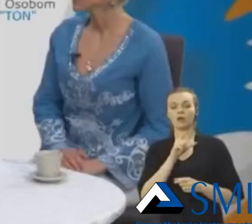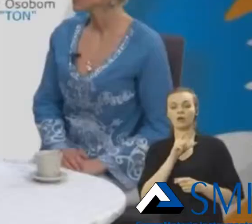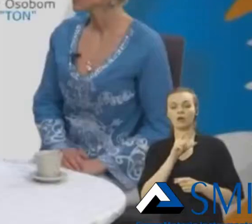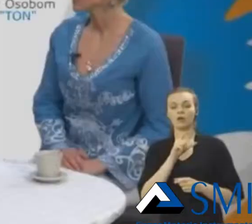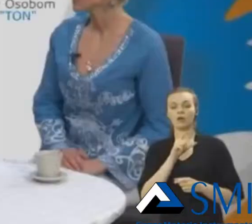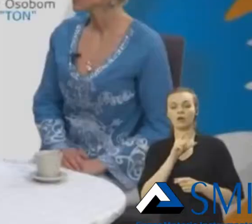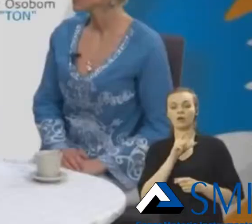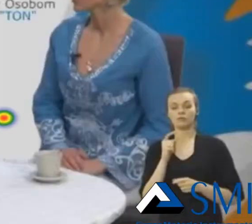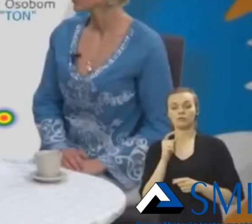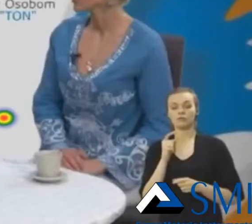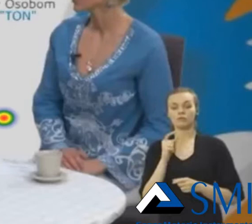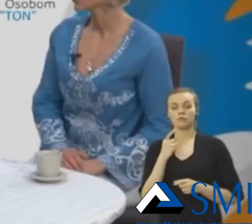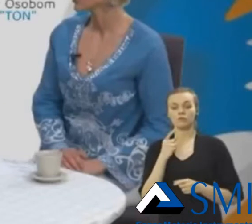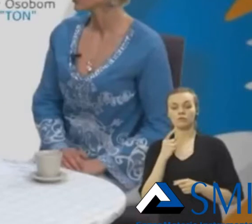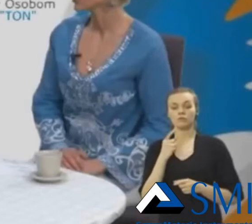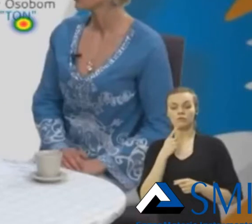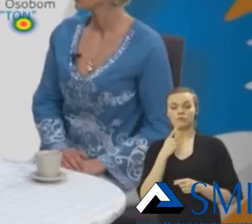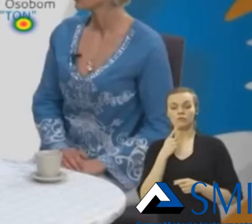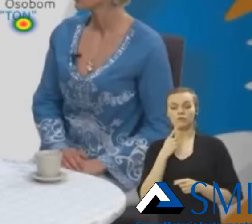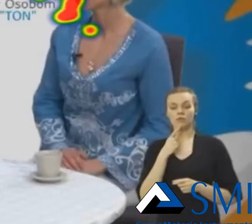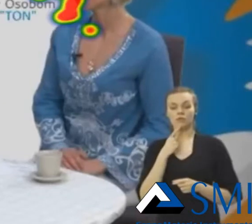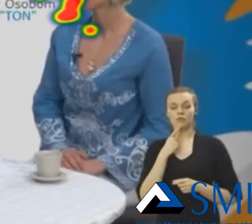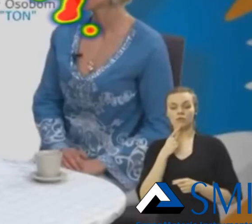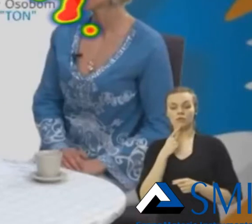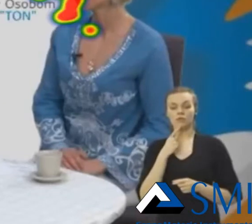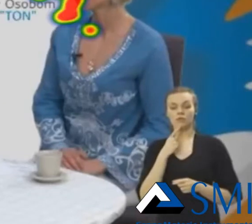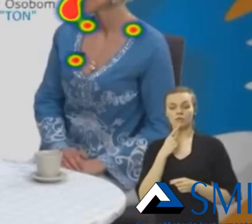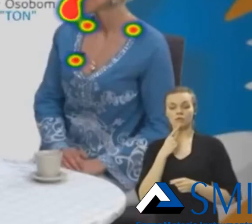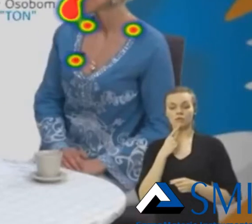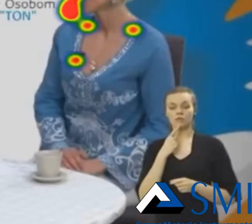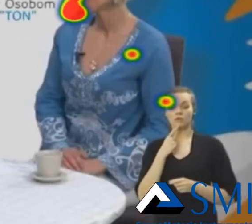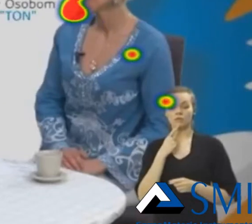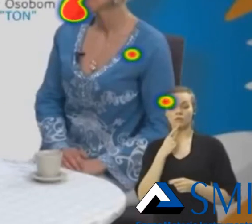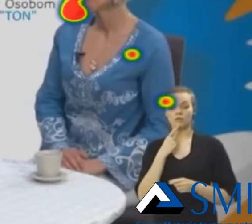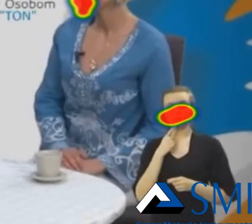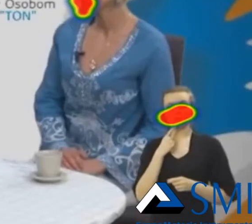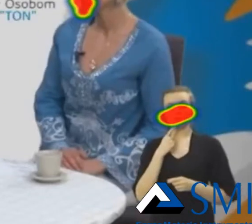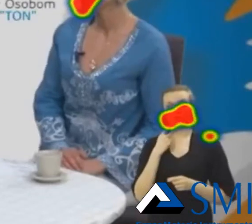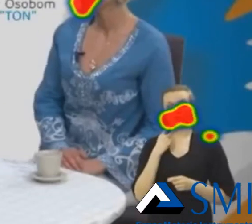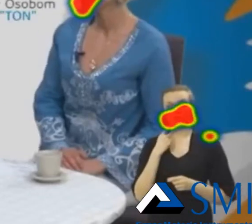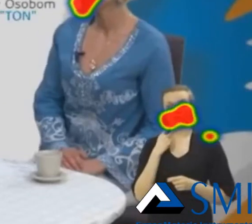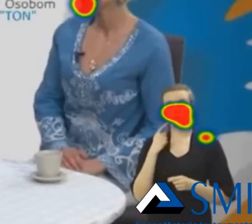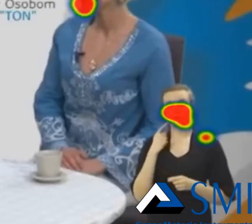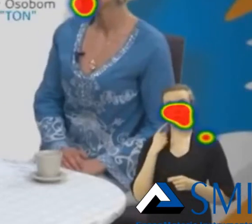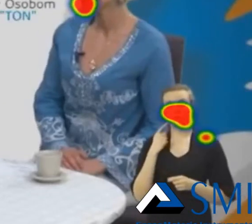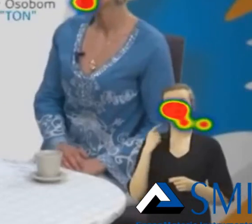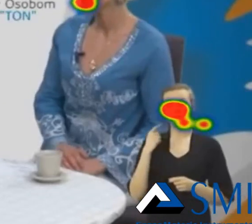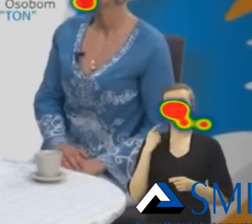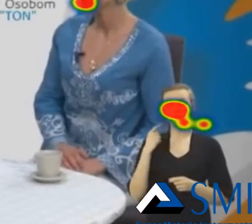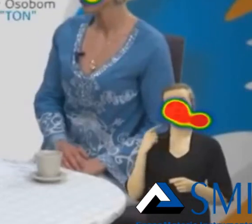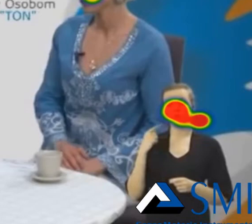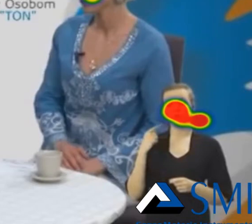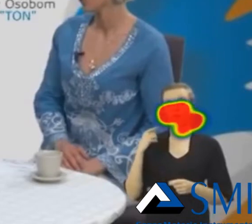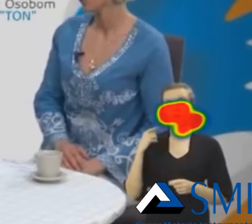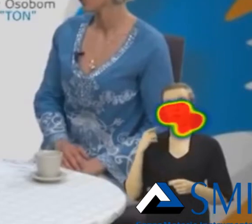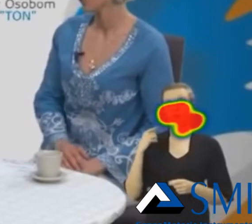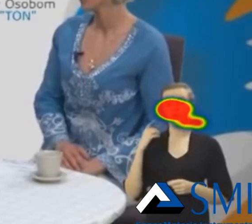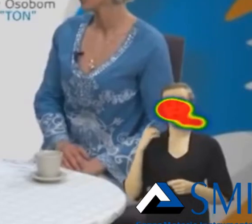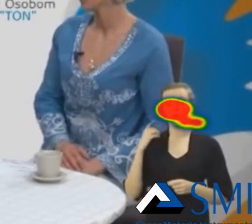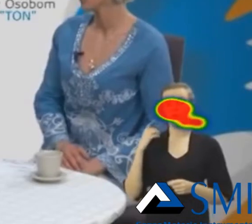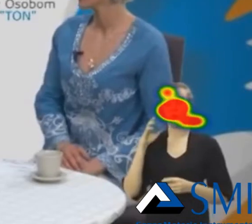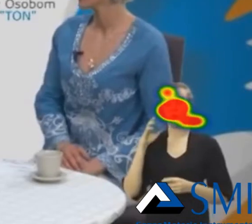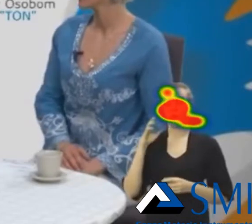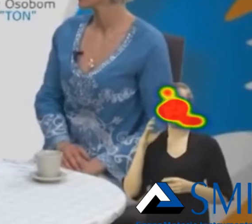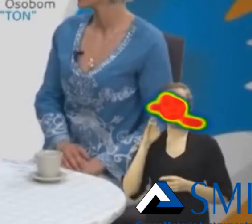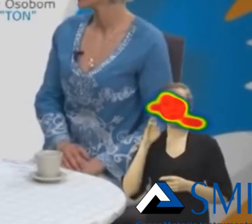It is not until later that they turn their look to the right and to the next figures.